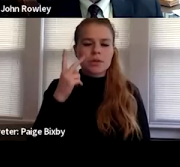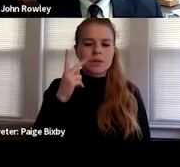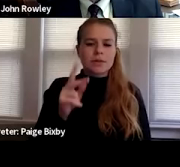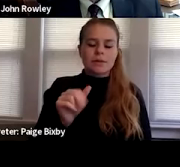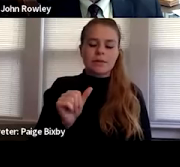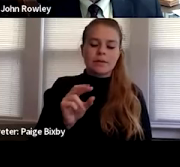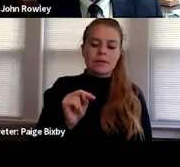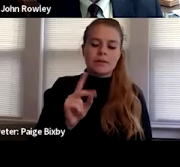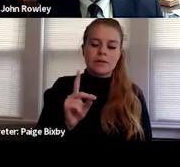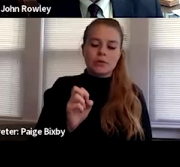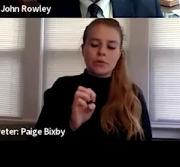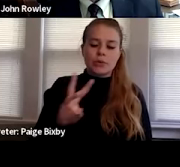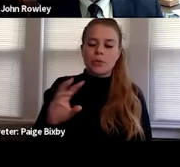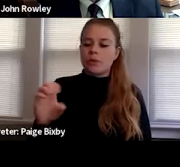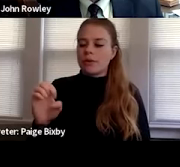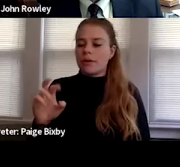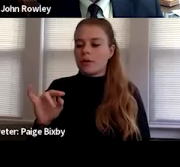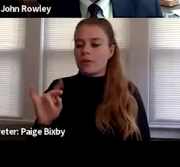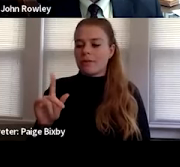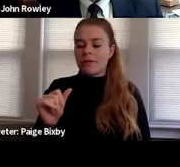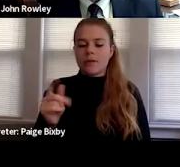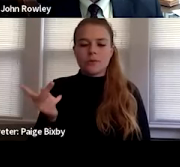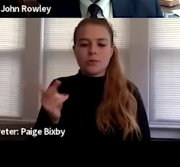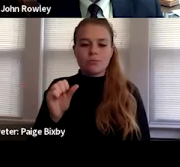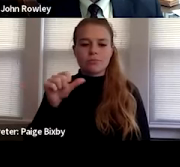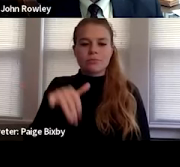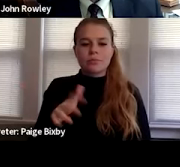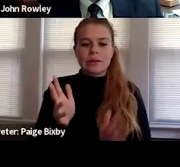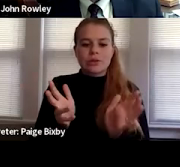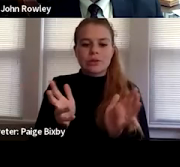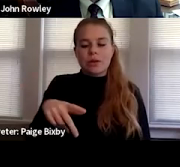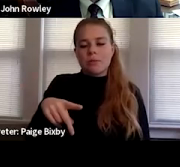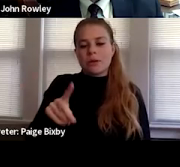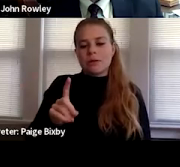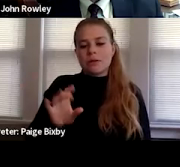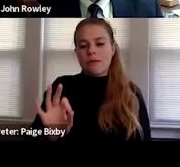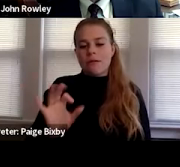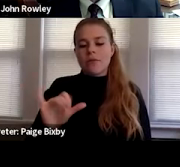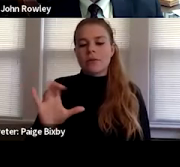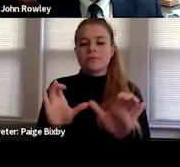they both dropped into the chat a PDF that is the certificate of attendance.